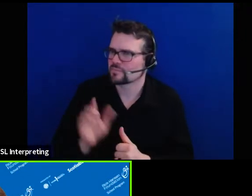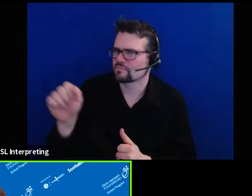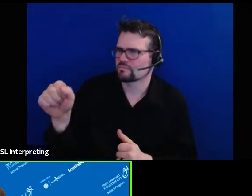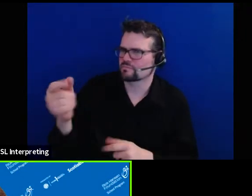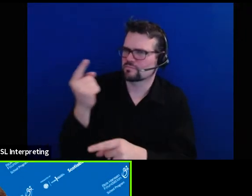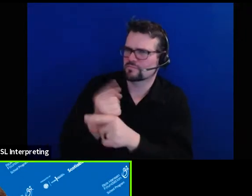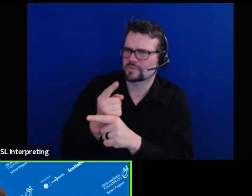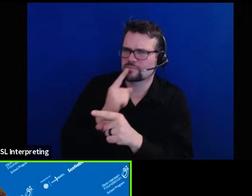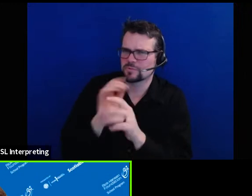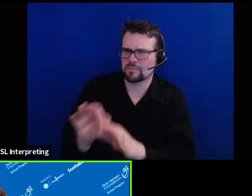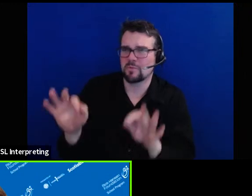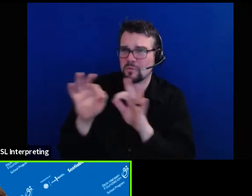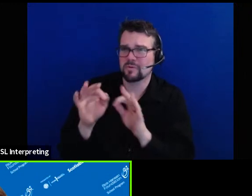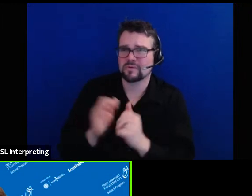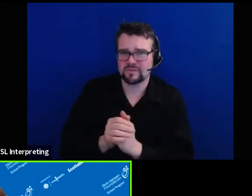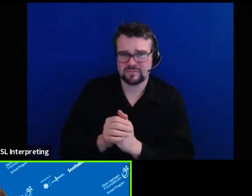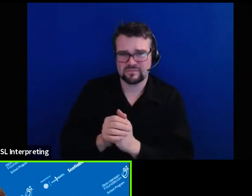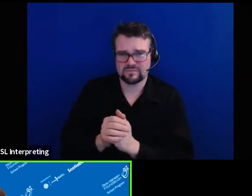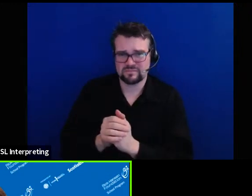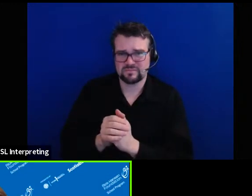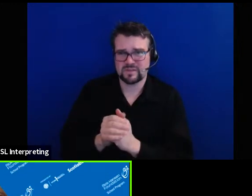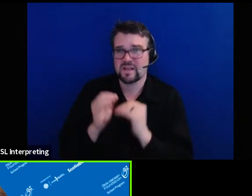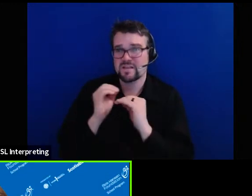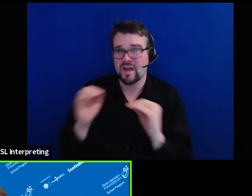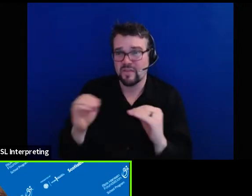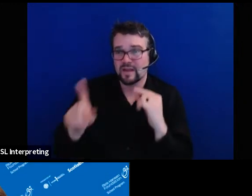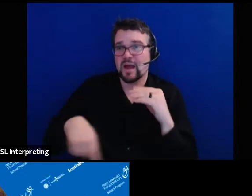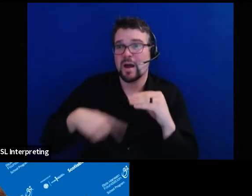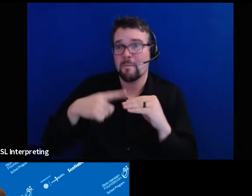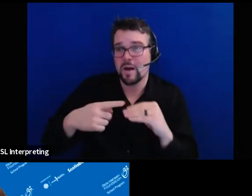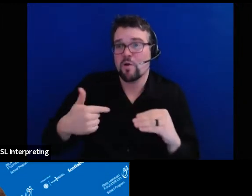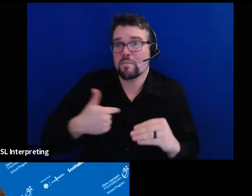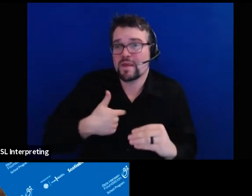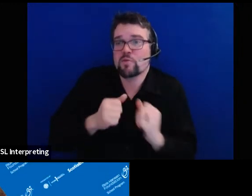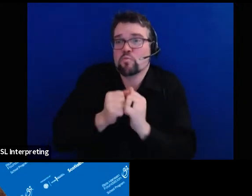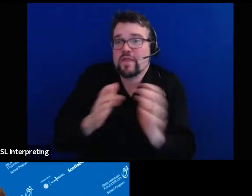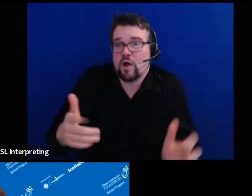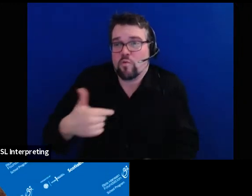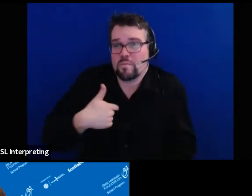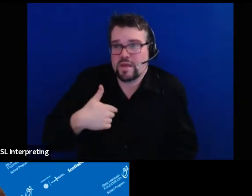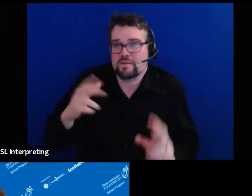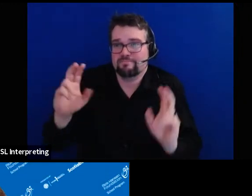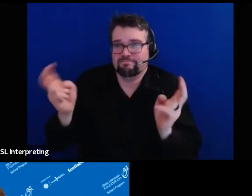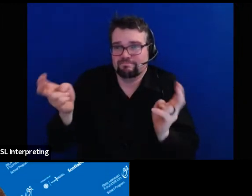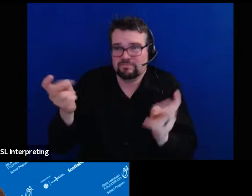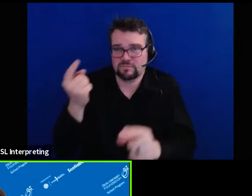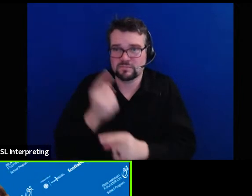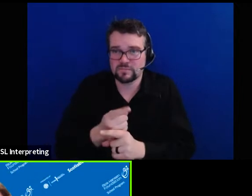NOTHING ABOUT ME WITHOUT ME. >> YES. AND IT'S REALLY QUITE EXTRAORDINARY.